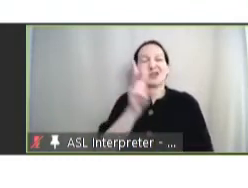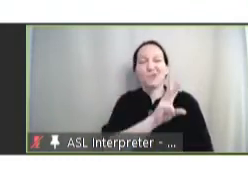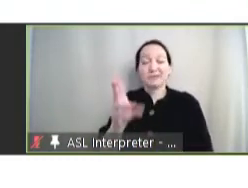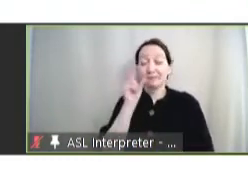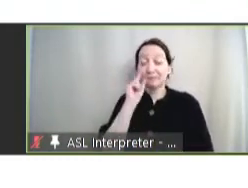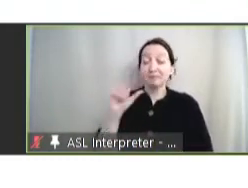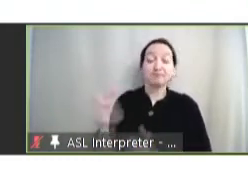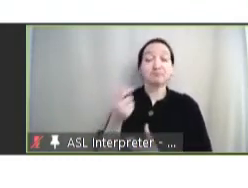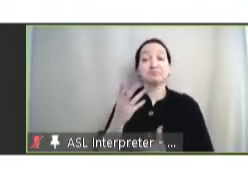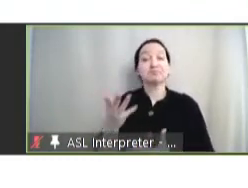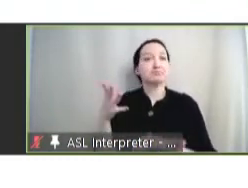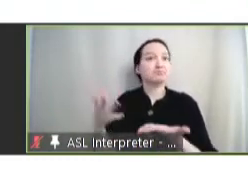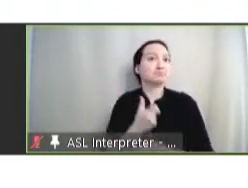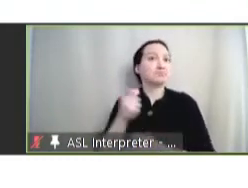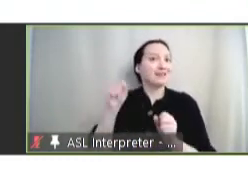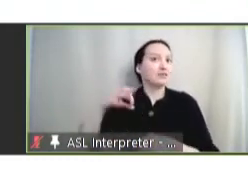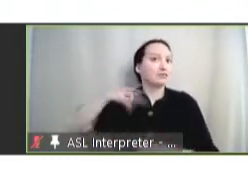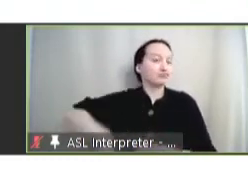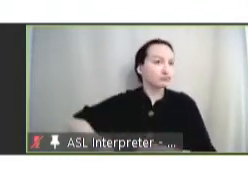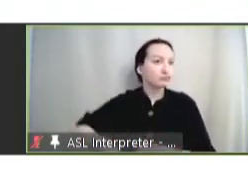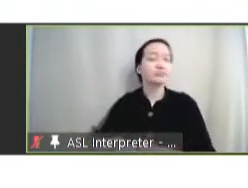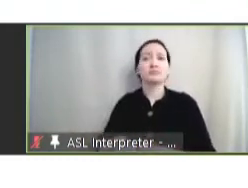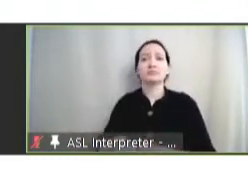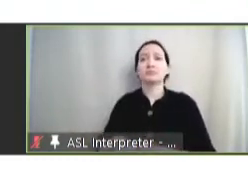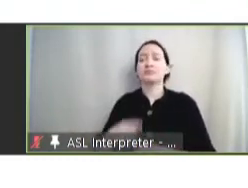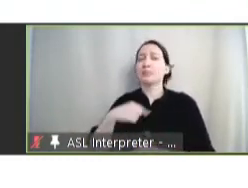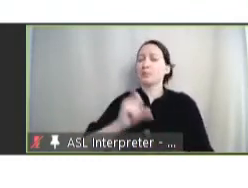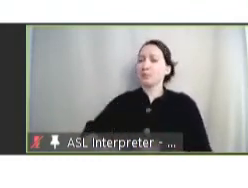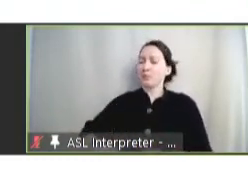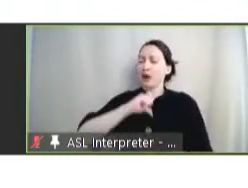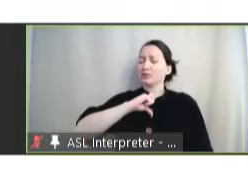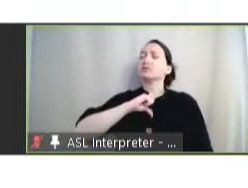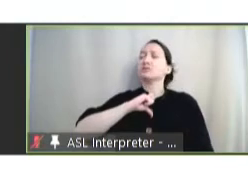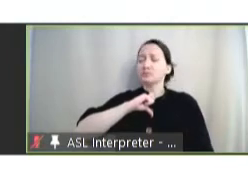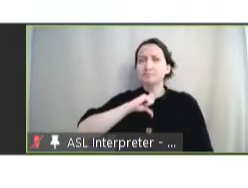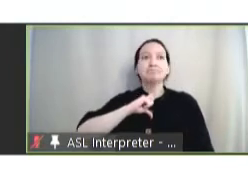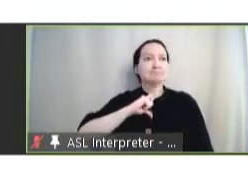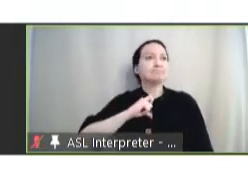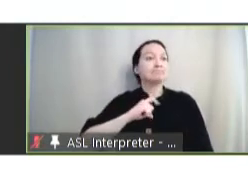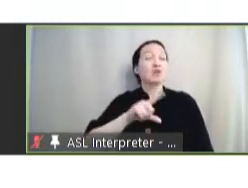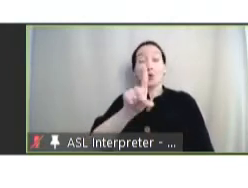might be of use. And I'm really proud, as I said before, that we did get to 100 percent. But what's